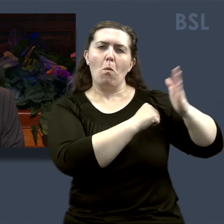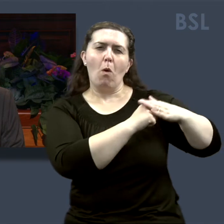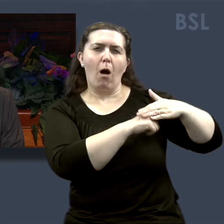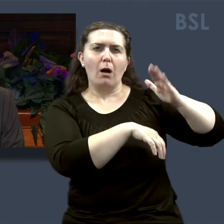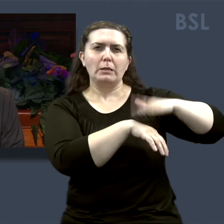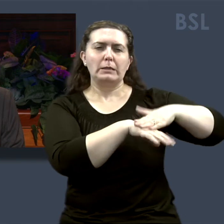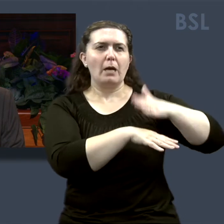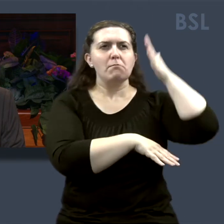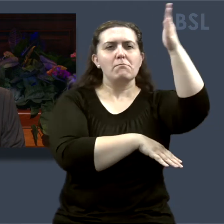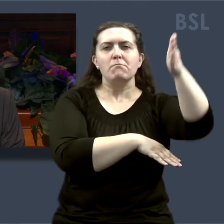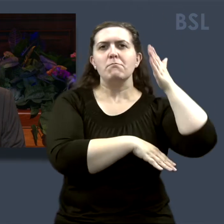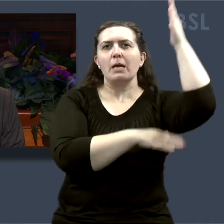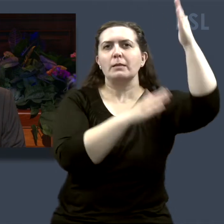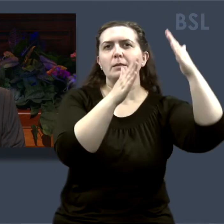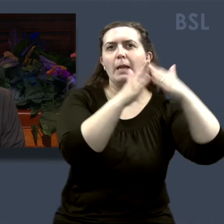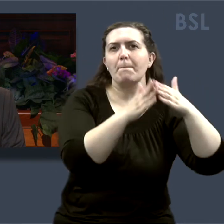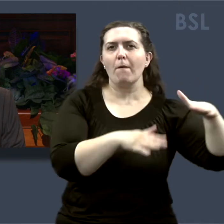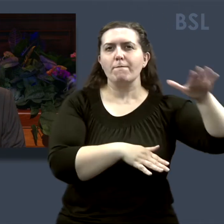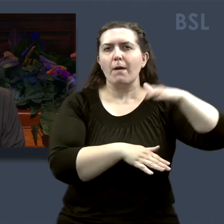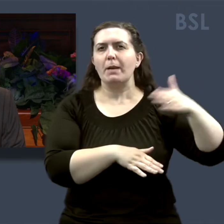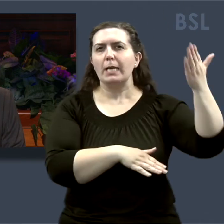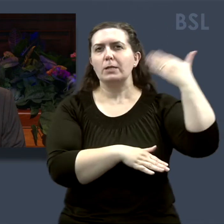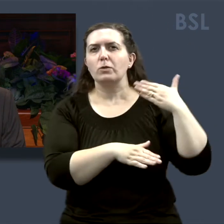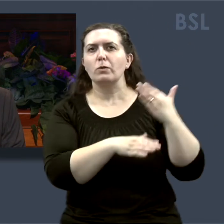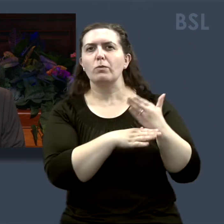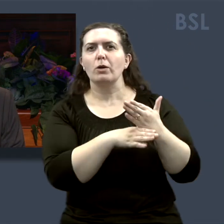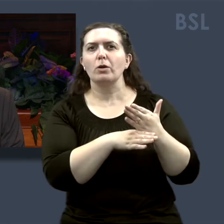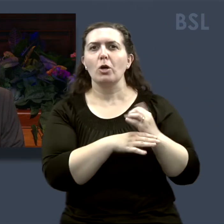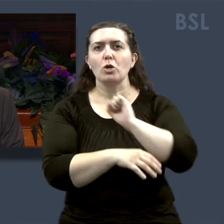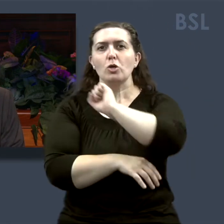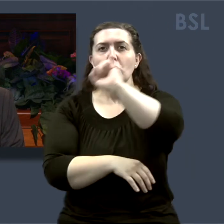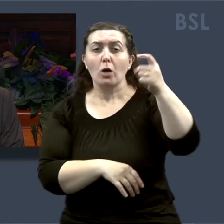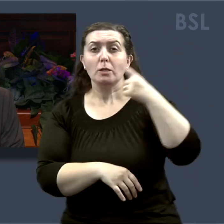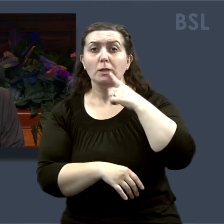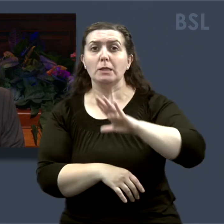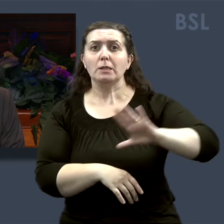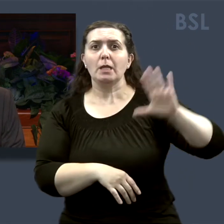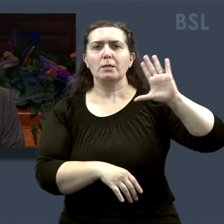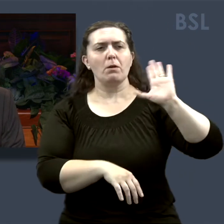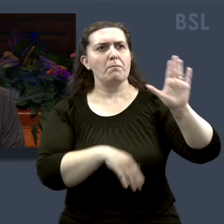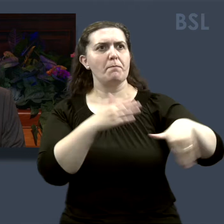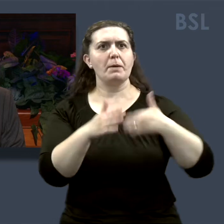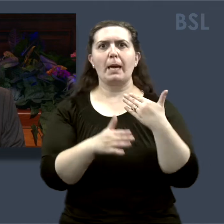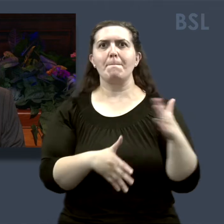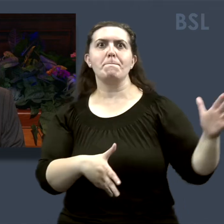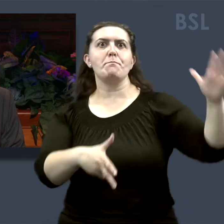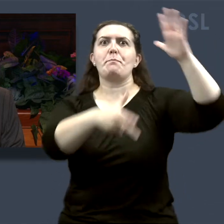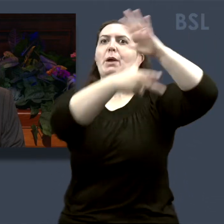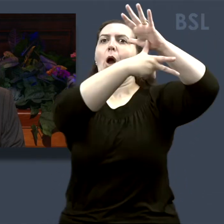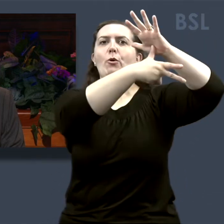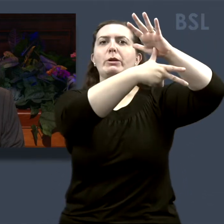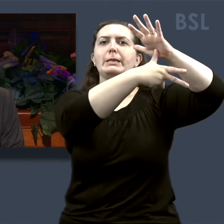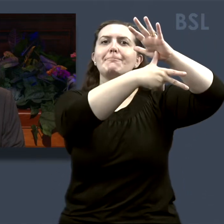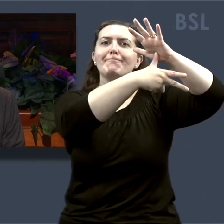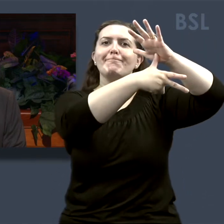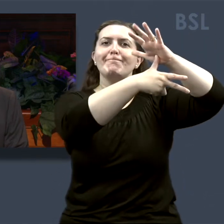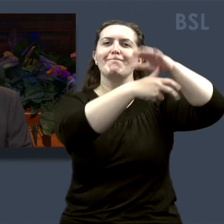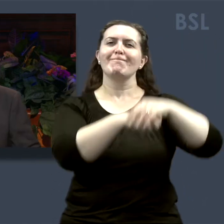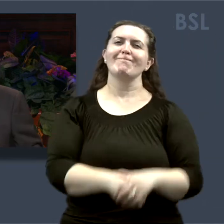Spend more time in the temple and in family history work. “… Make your testimony your highest priority.”